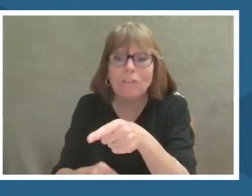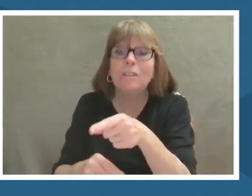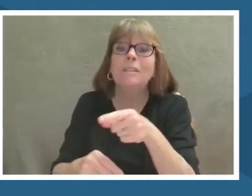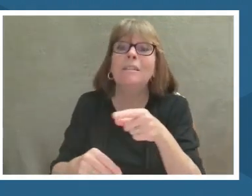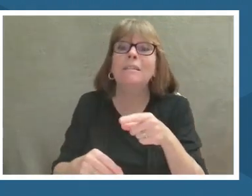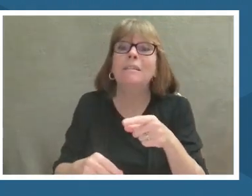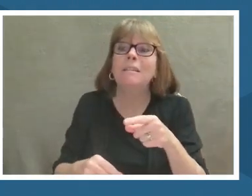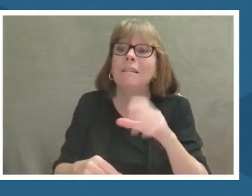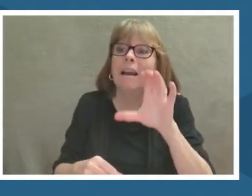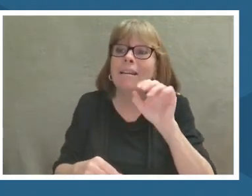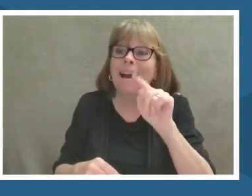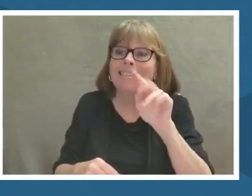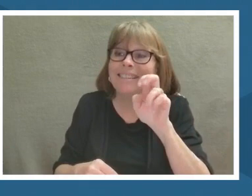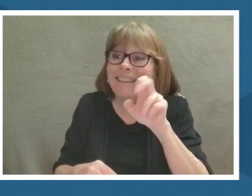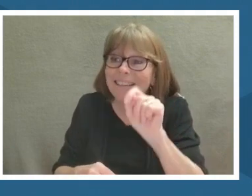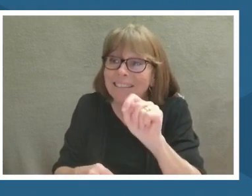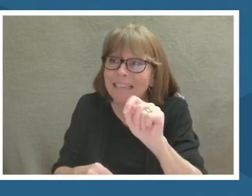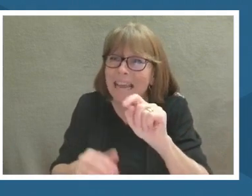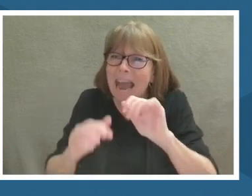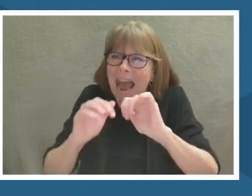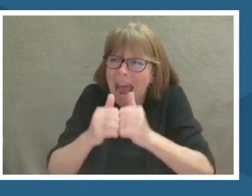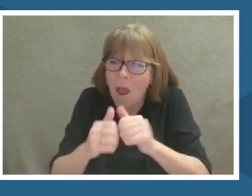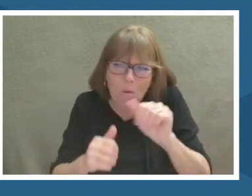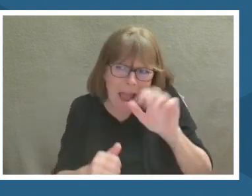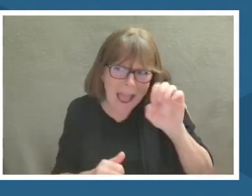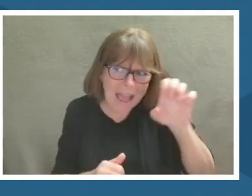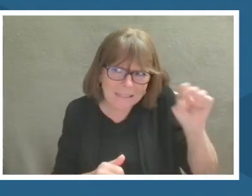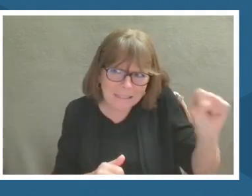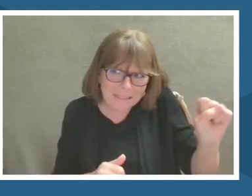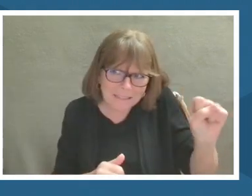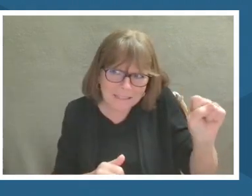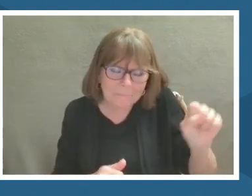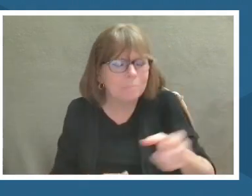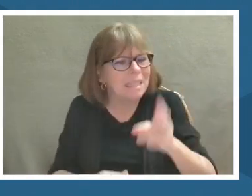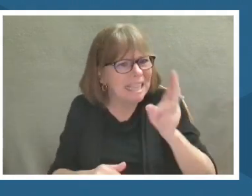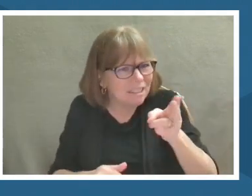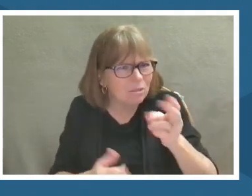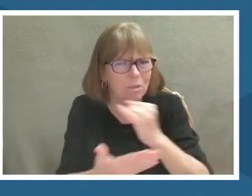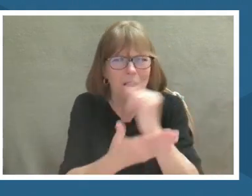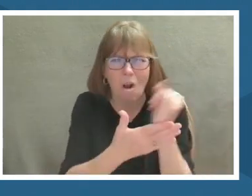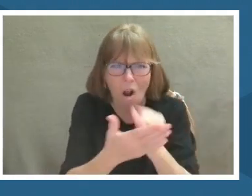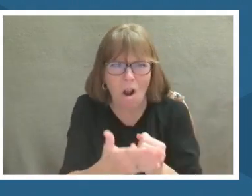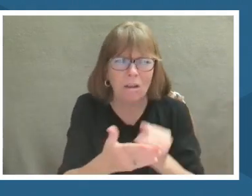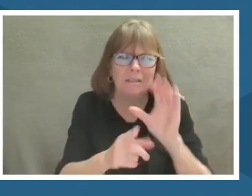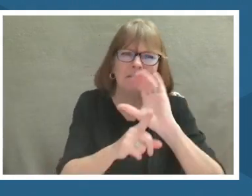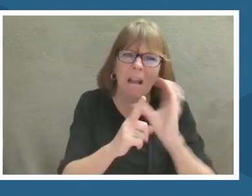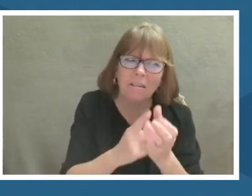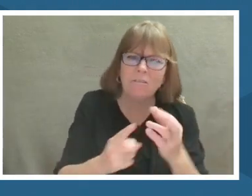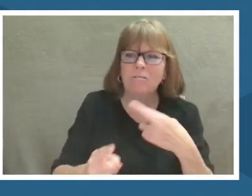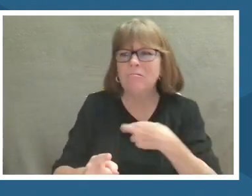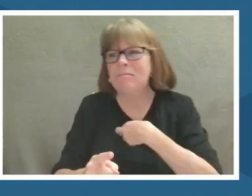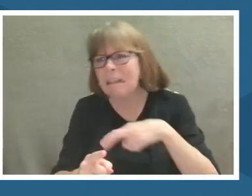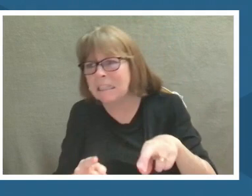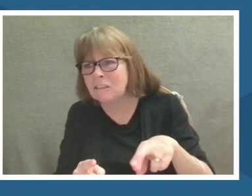it how to use history art culture religion place